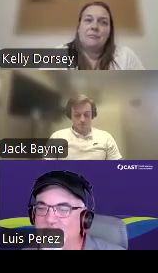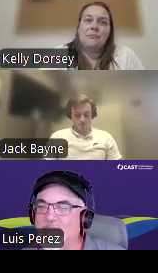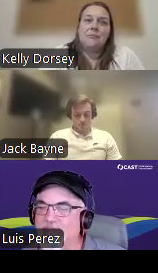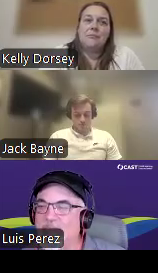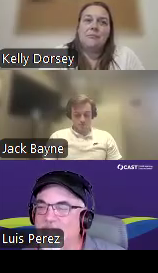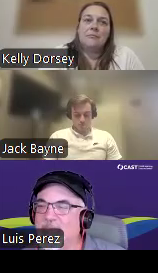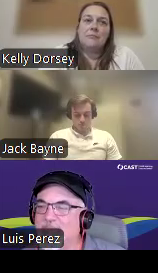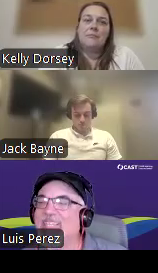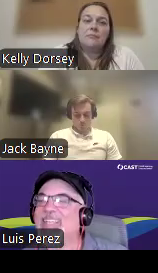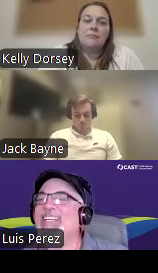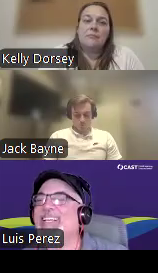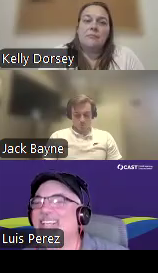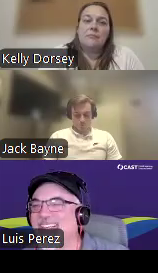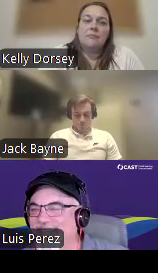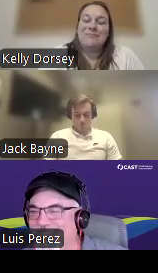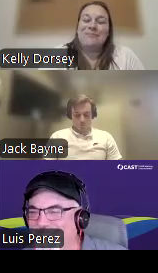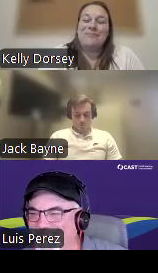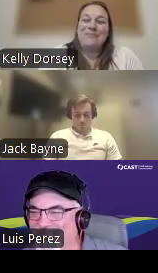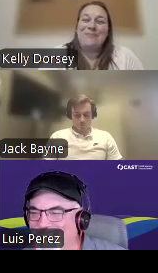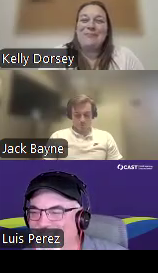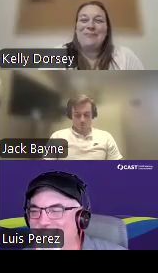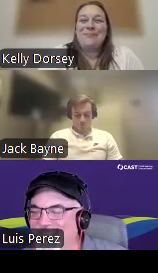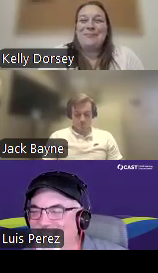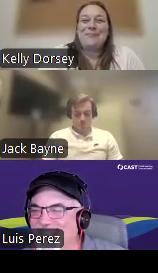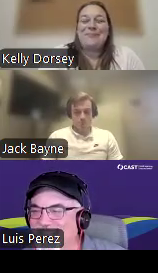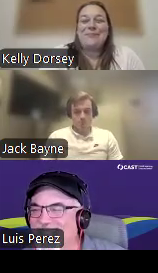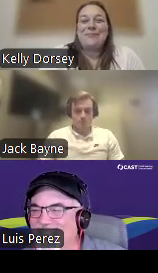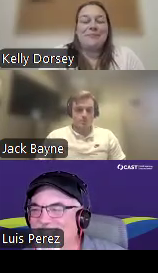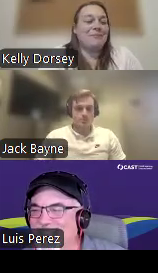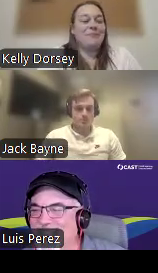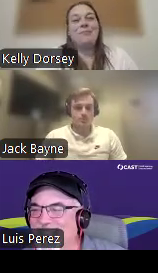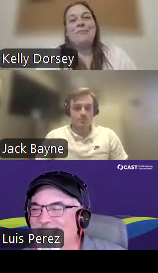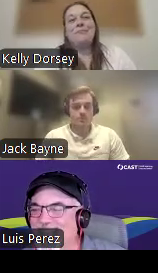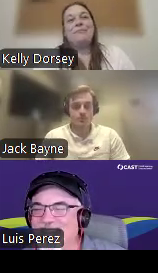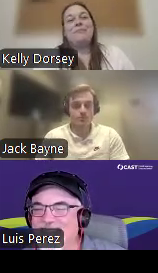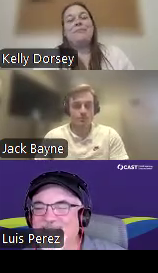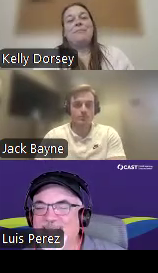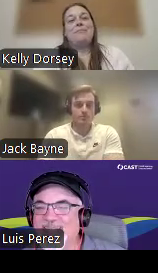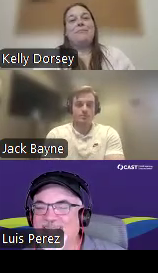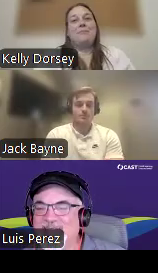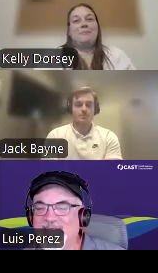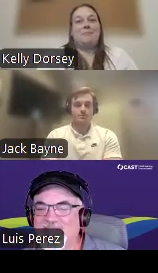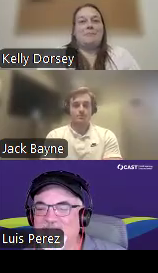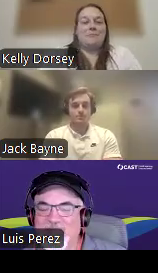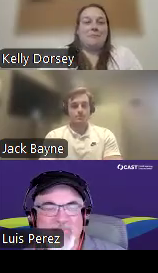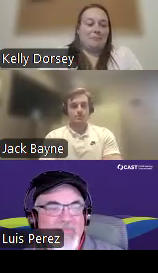floppy disks and, you know, hard drives. So, I think that's a great question to ask. There's a